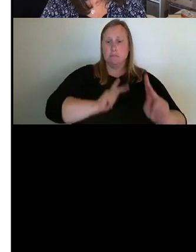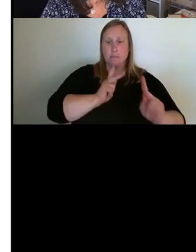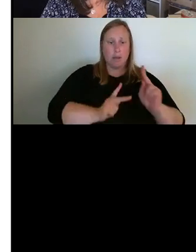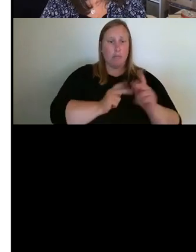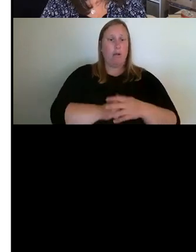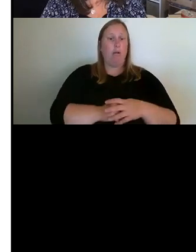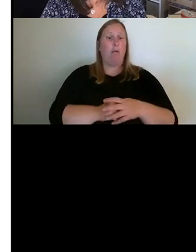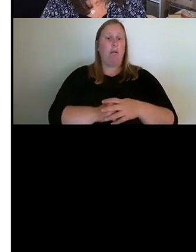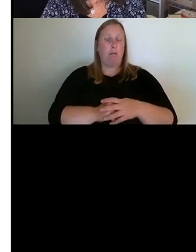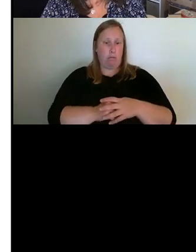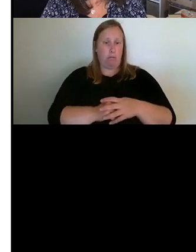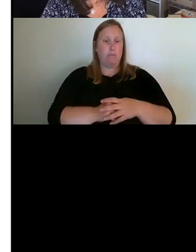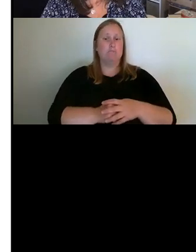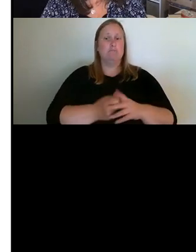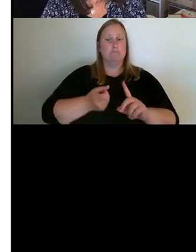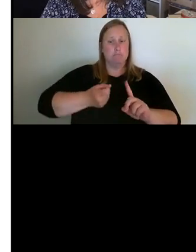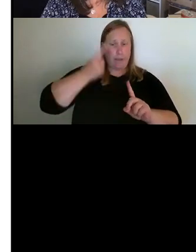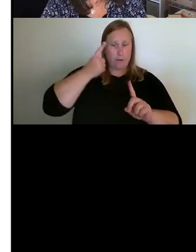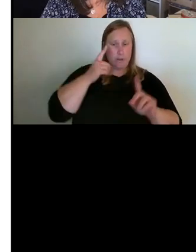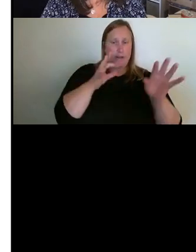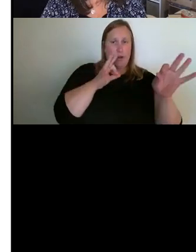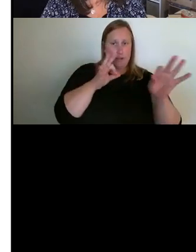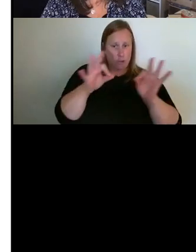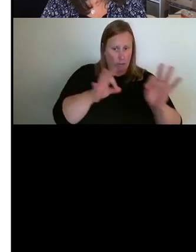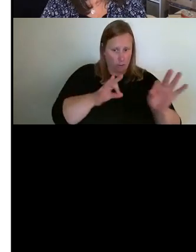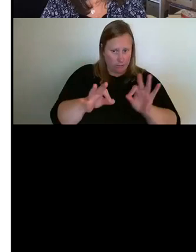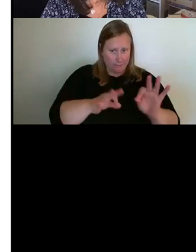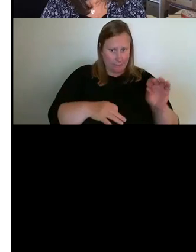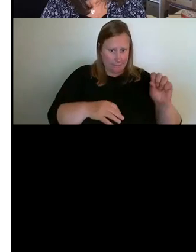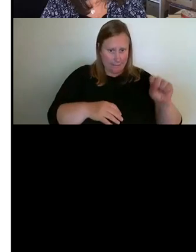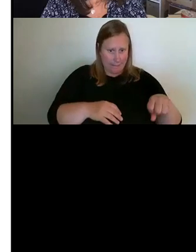confirm that they have understood the instructions and the parameters much the